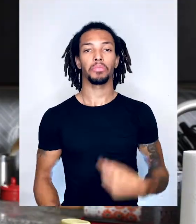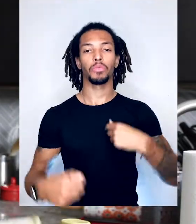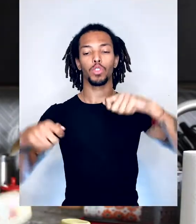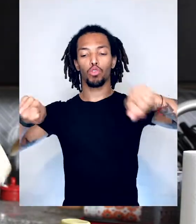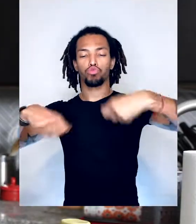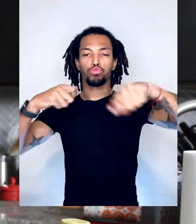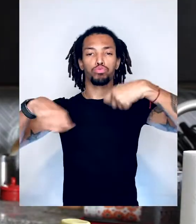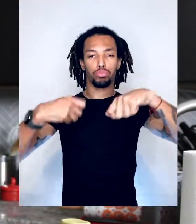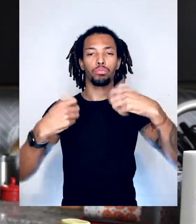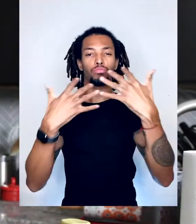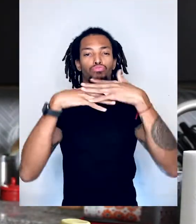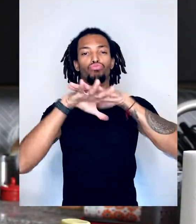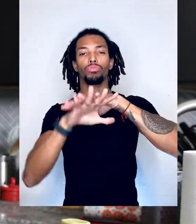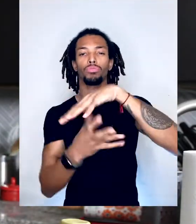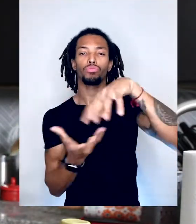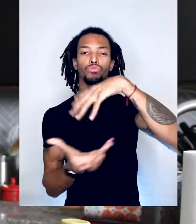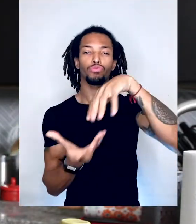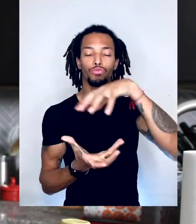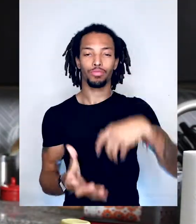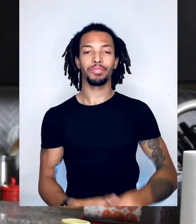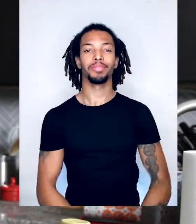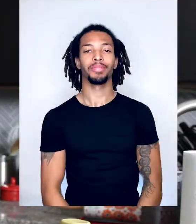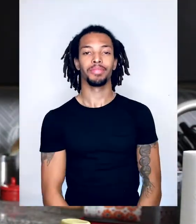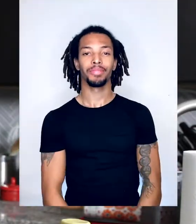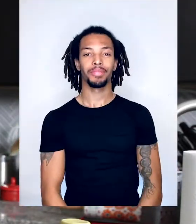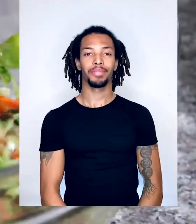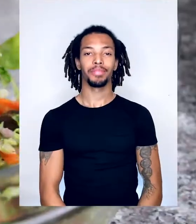And I'll toss to combine.